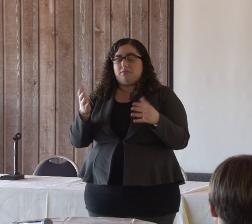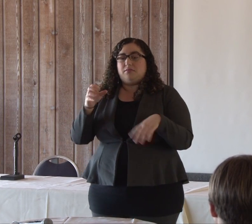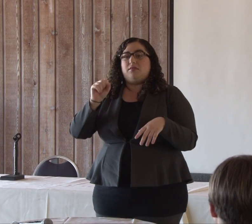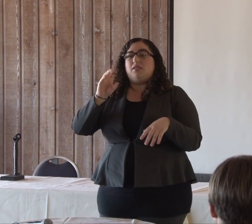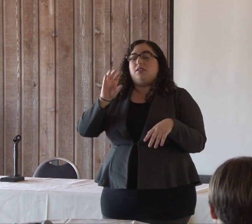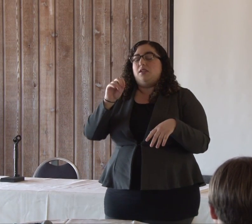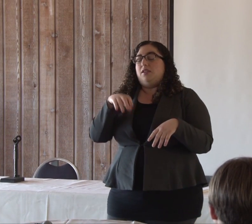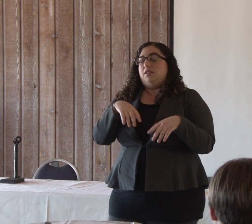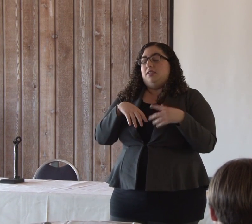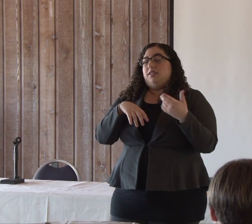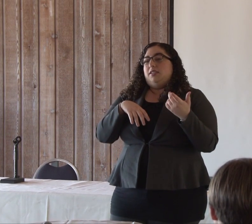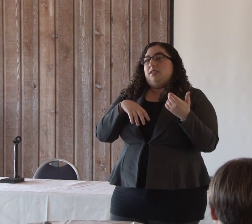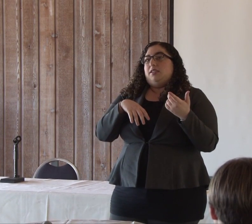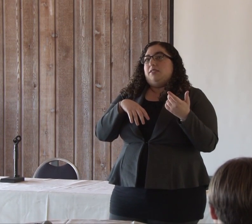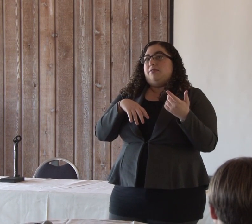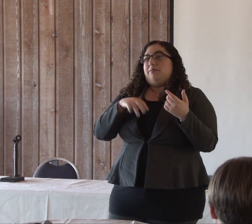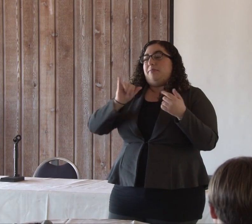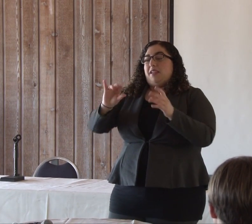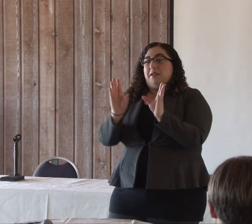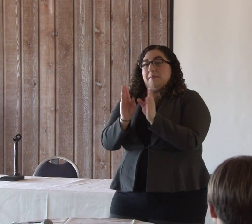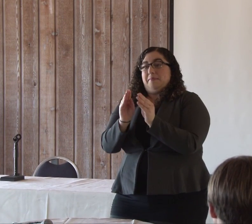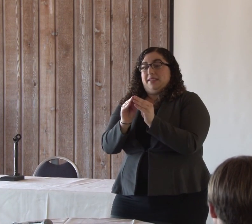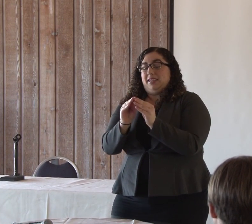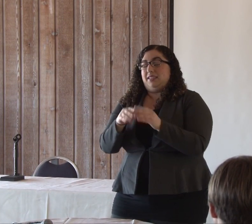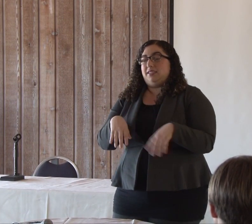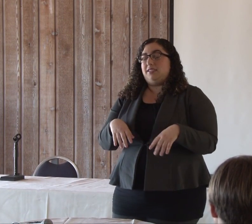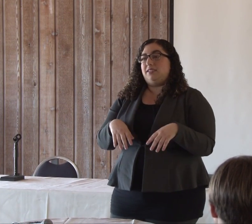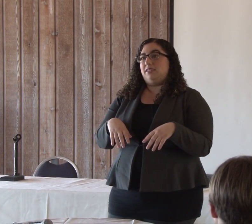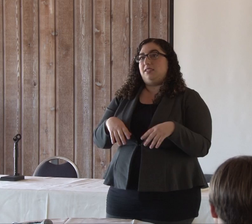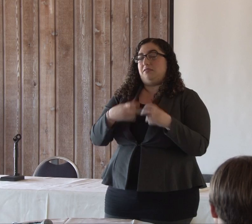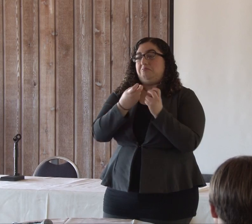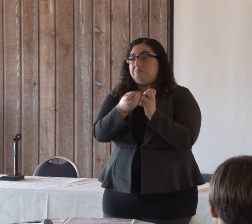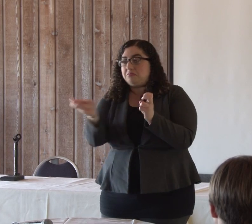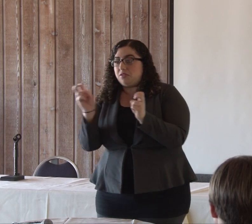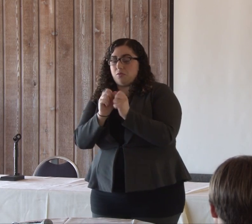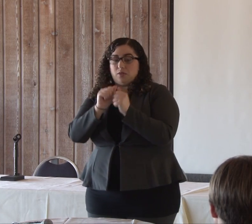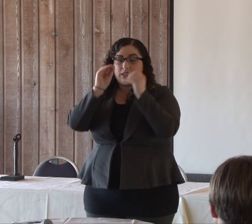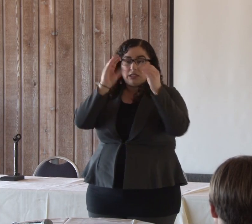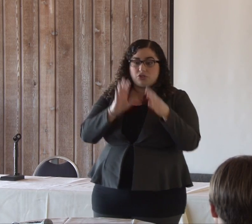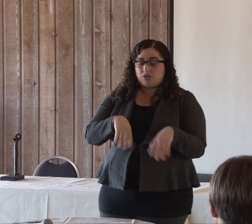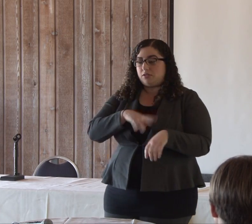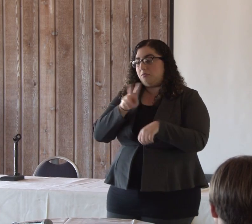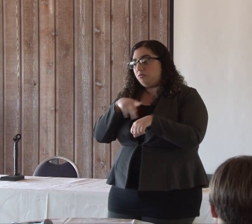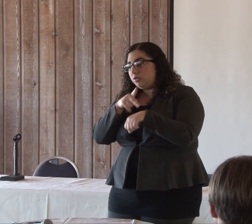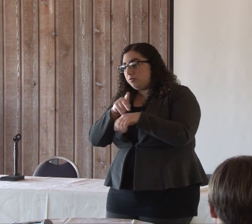right? An individual educational plan. And so that meeting